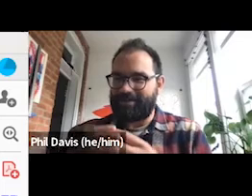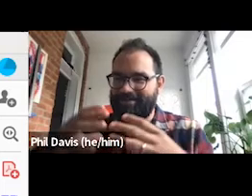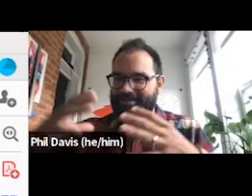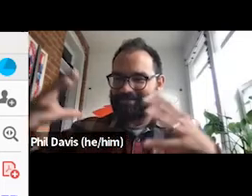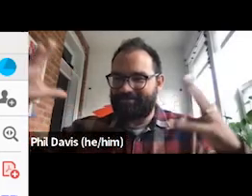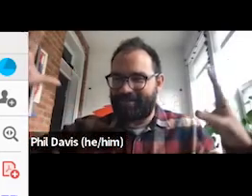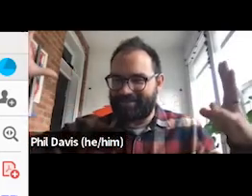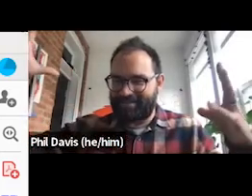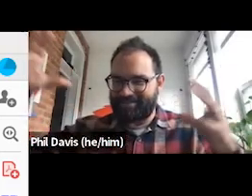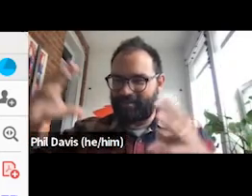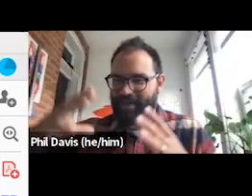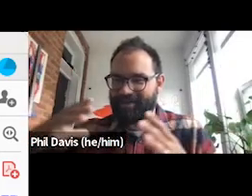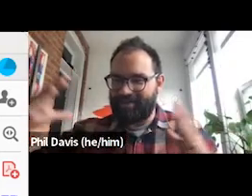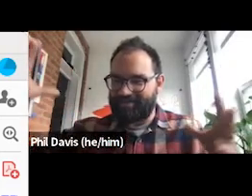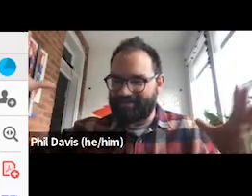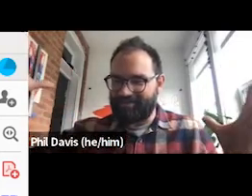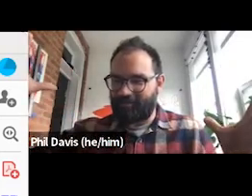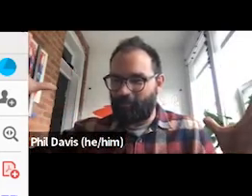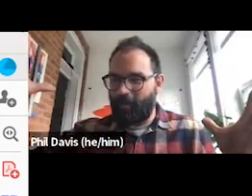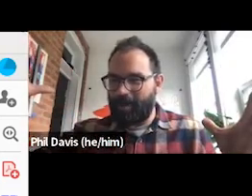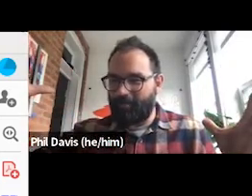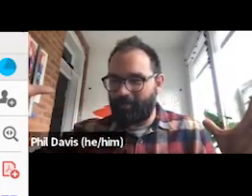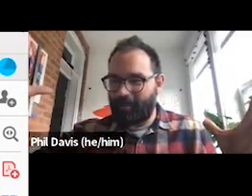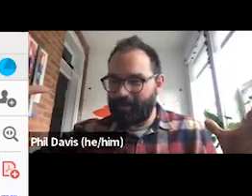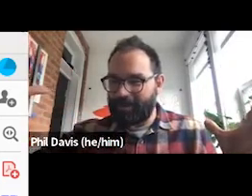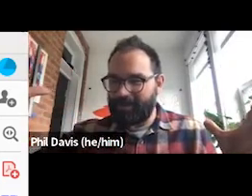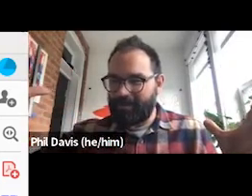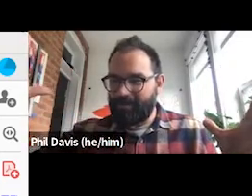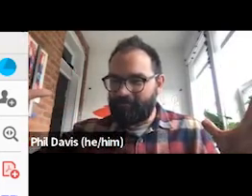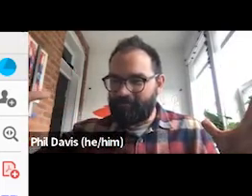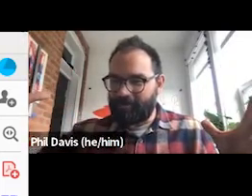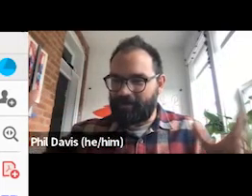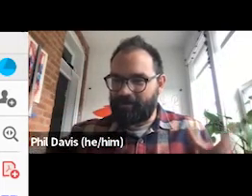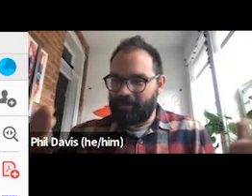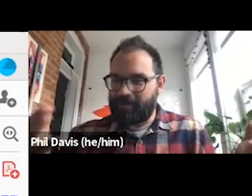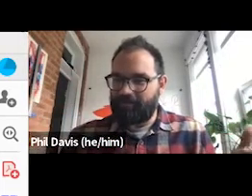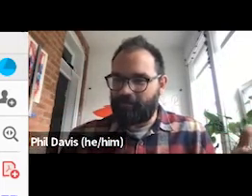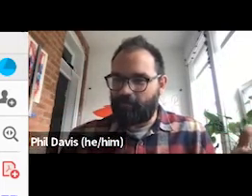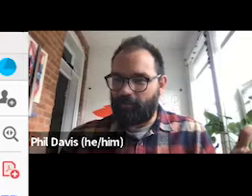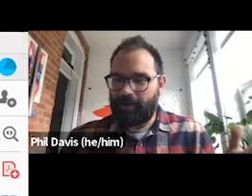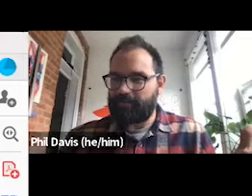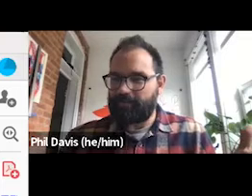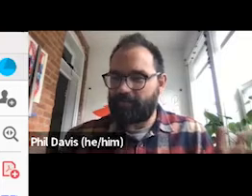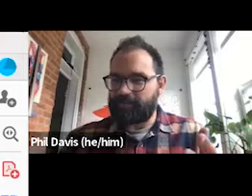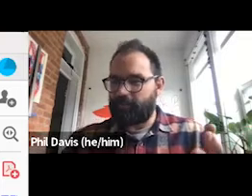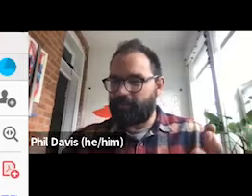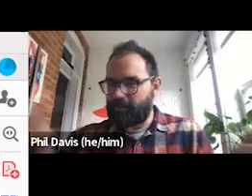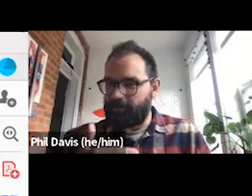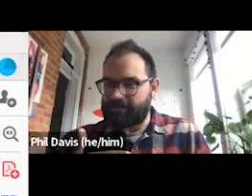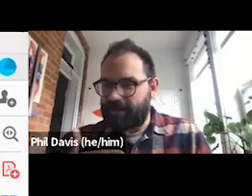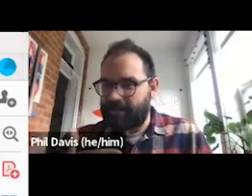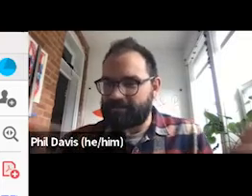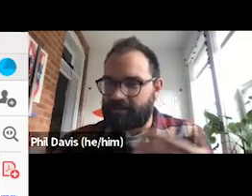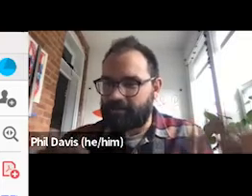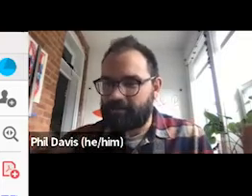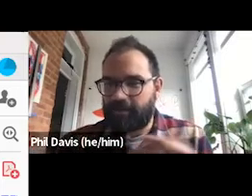has expanded and it is way more money, they're going to look at it and say why is it so much more than last year.